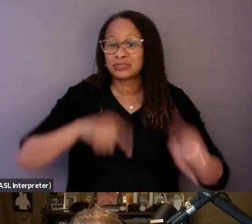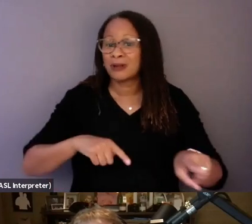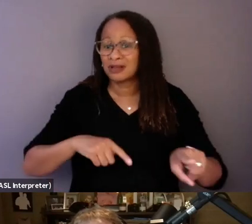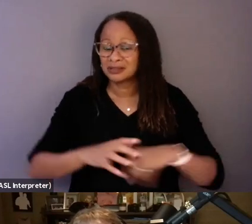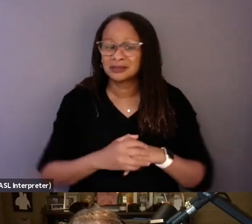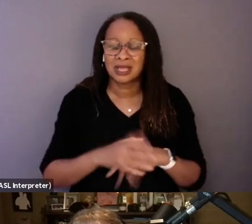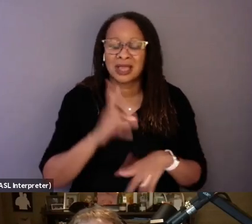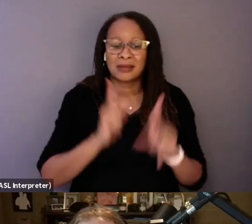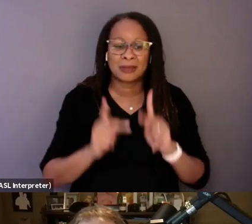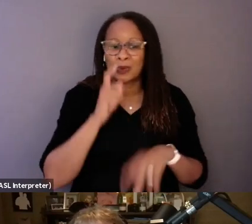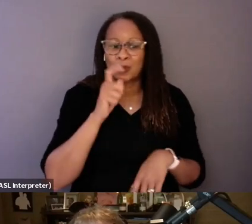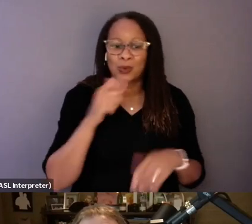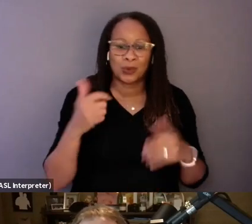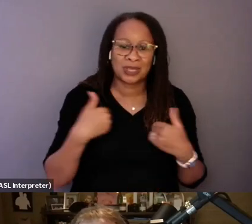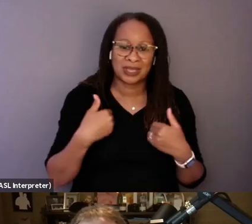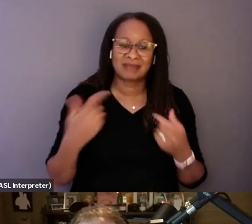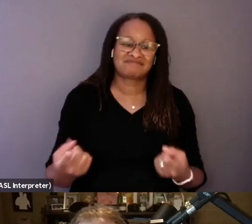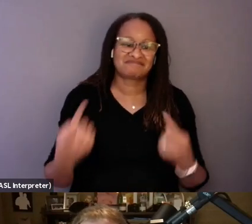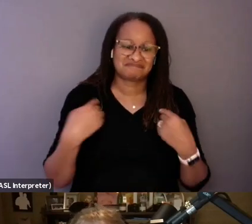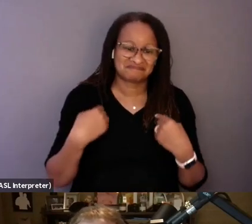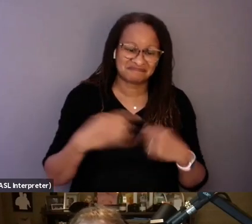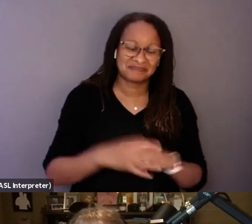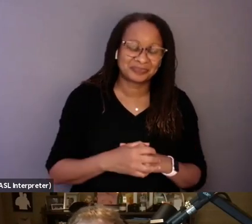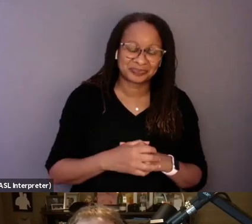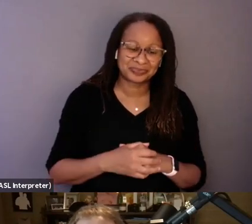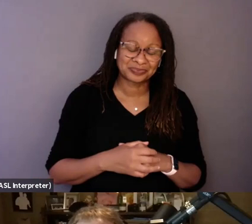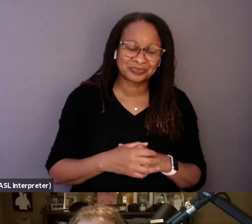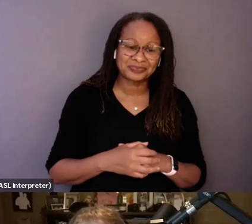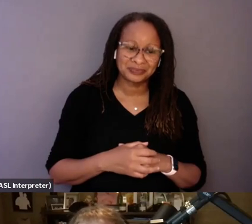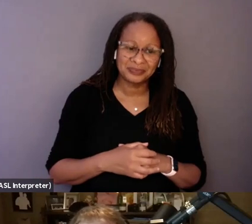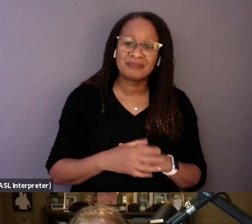People who shared that moment